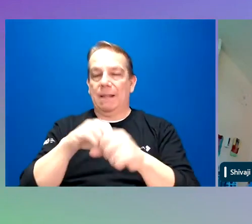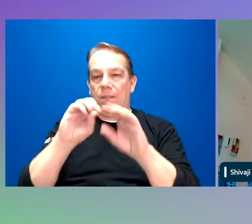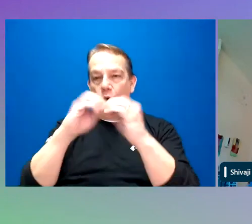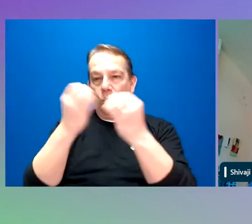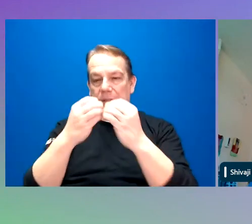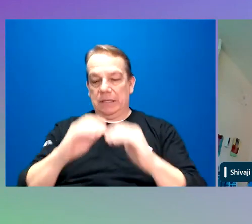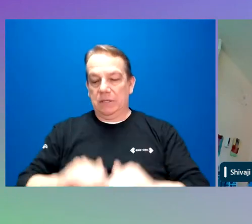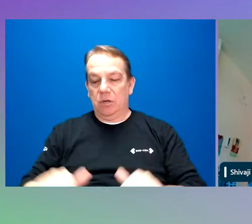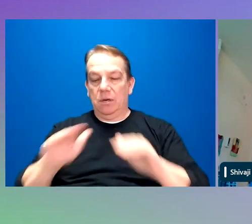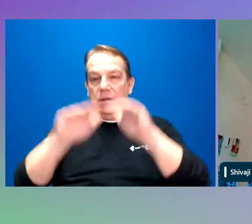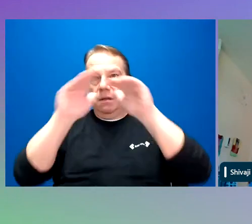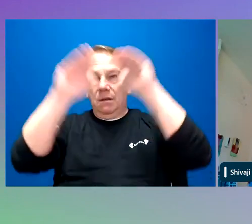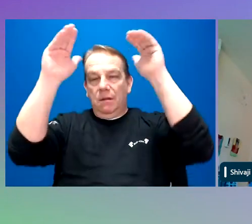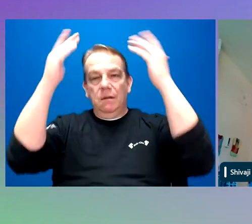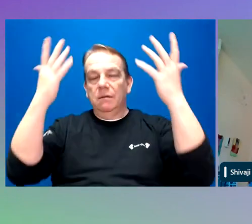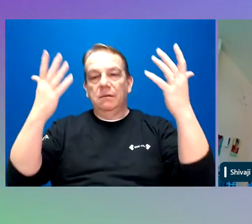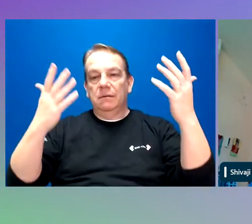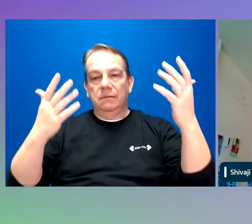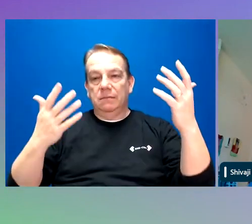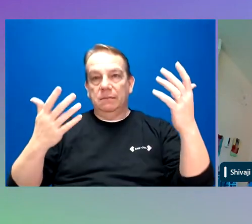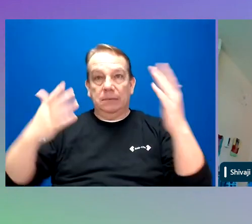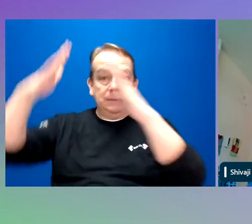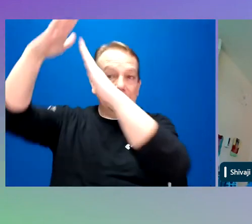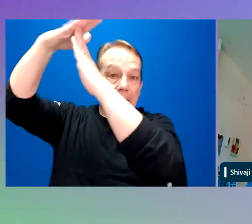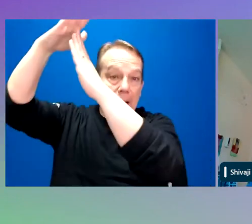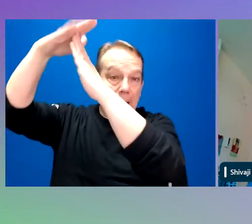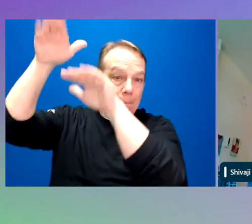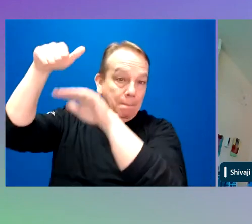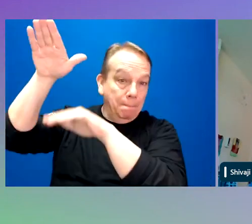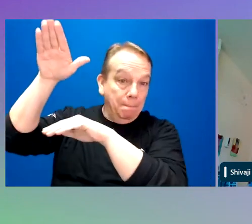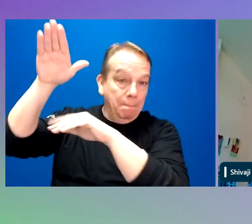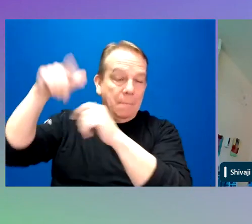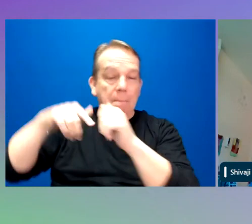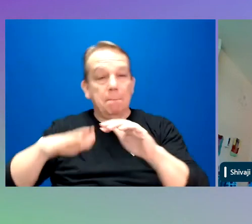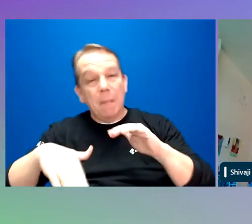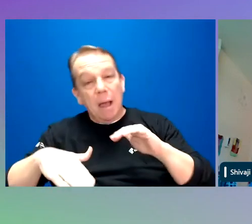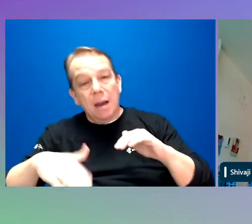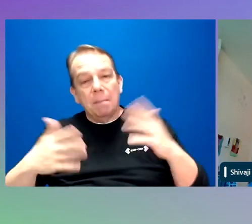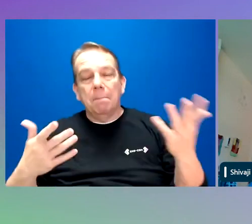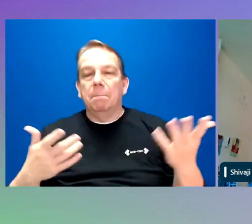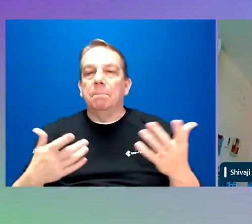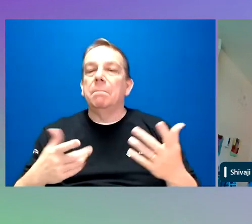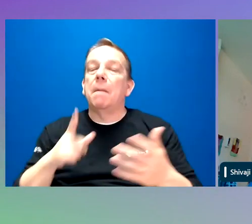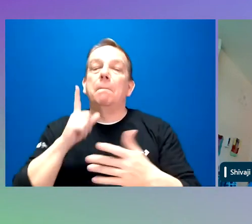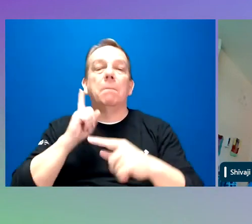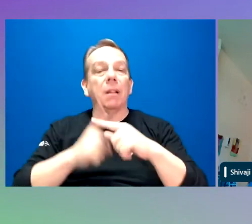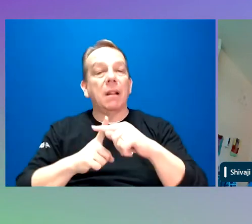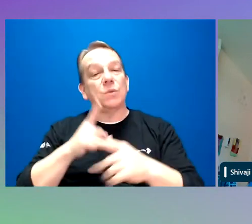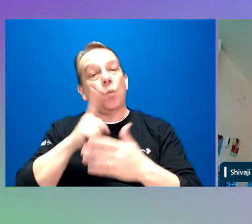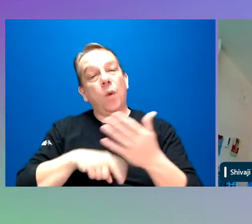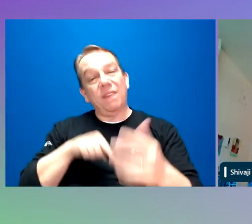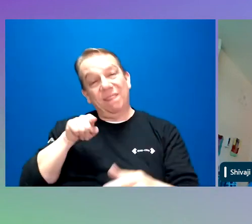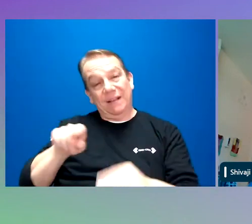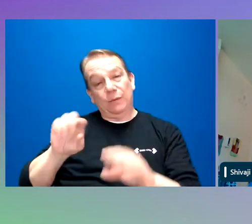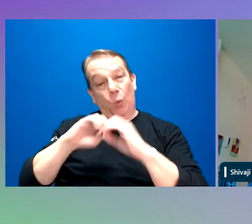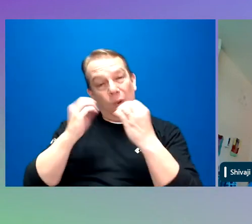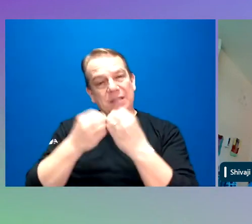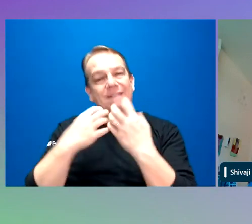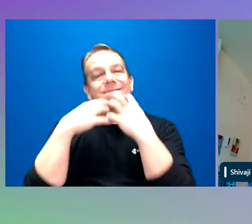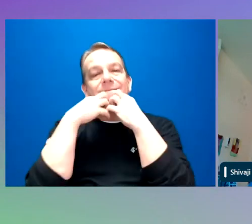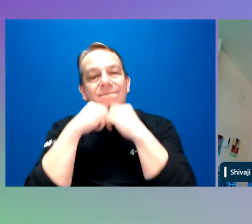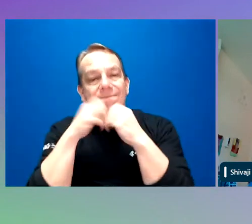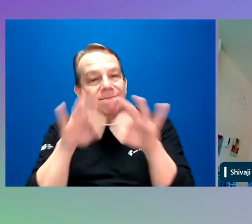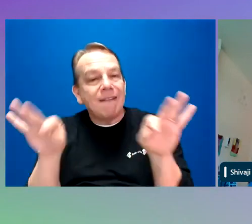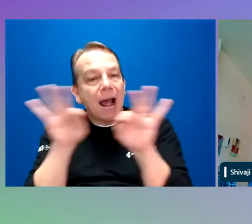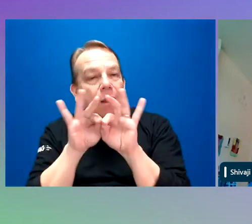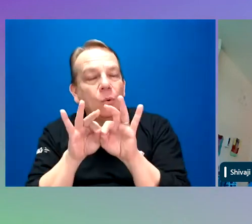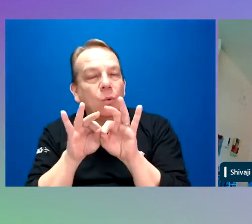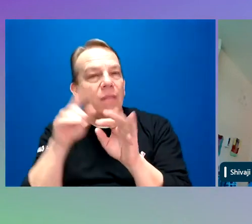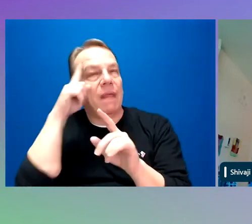organization values. So so um,